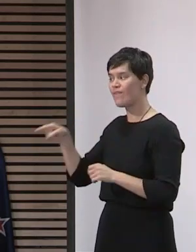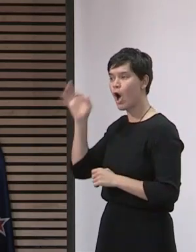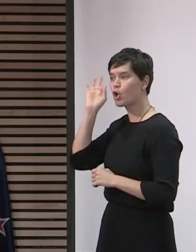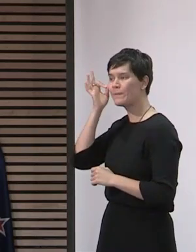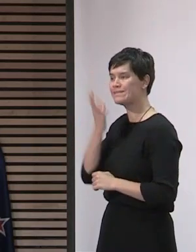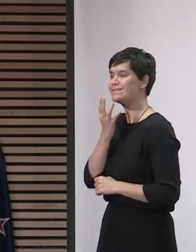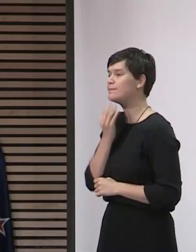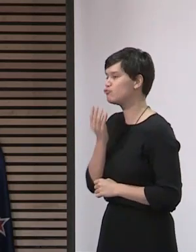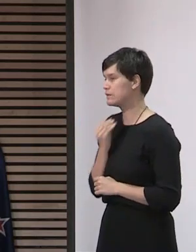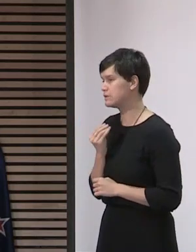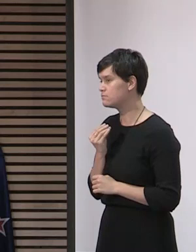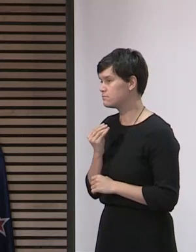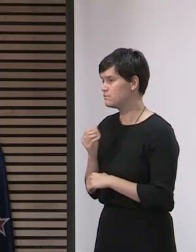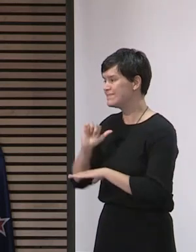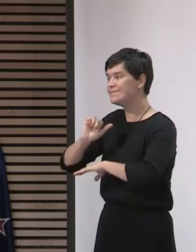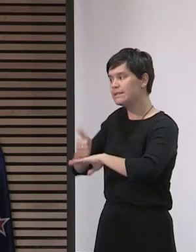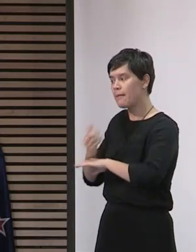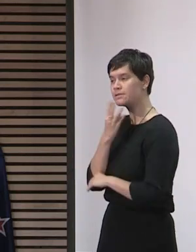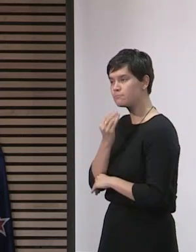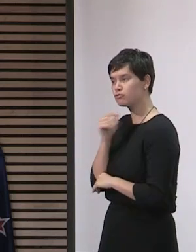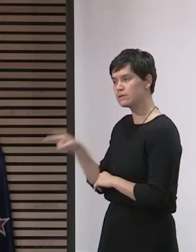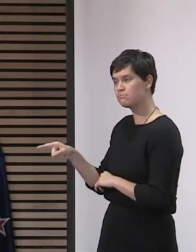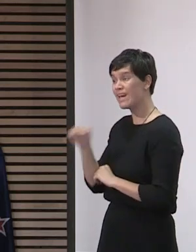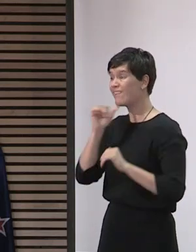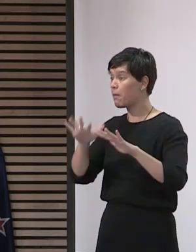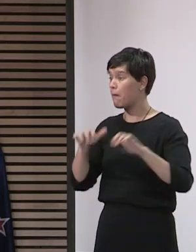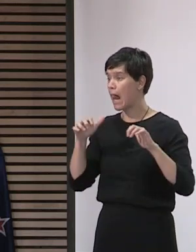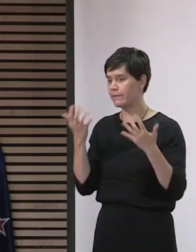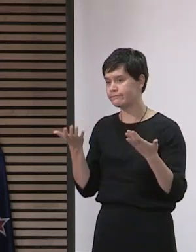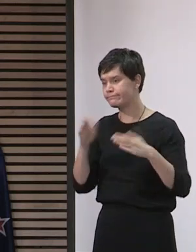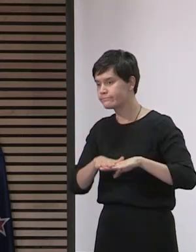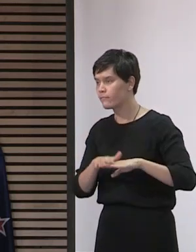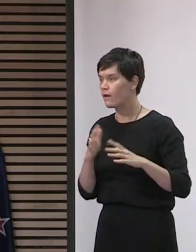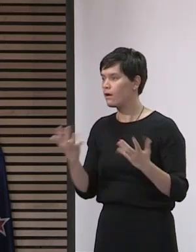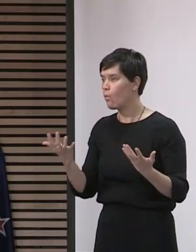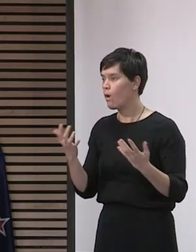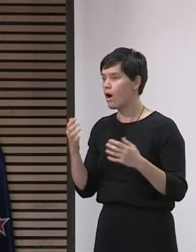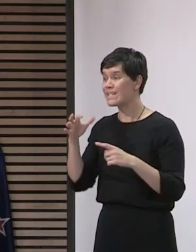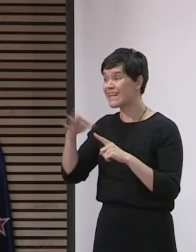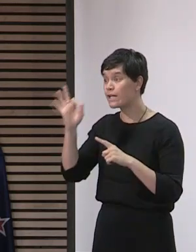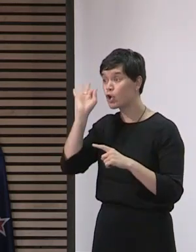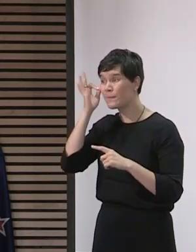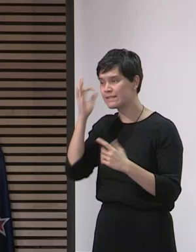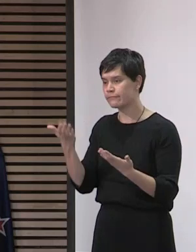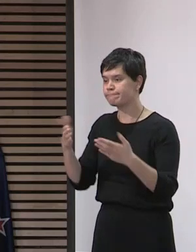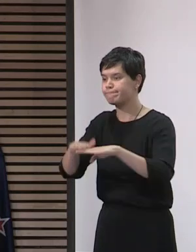What I have signalled previously is that that was a committee for a period where we weren't able